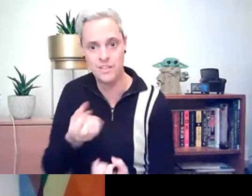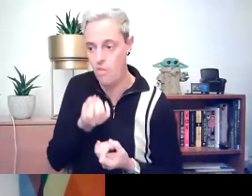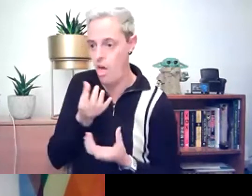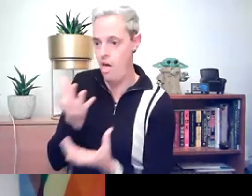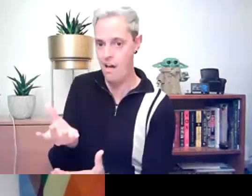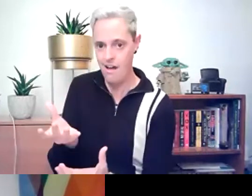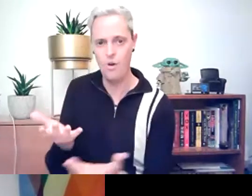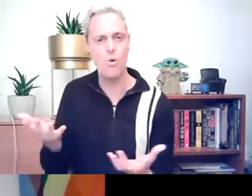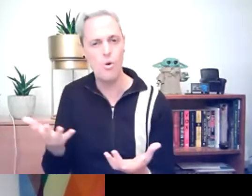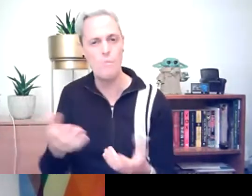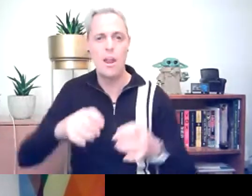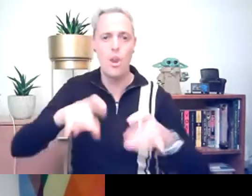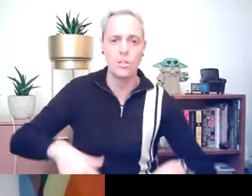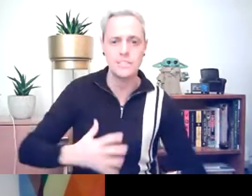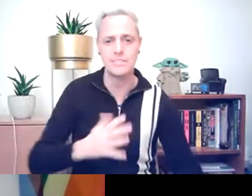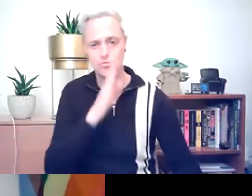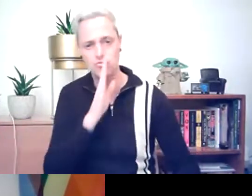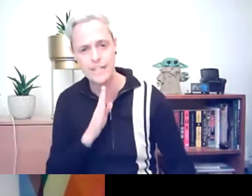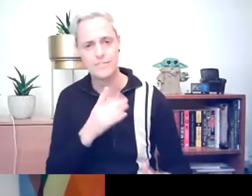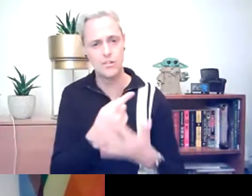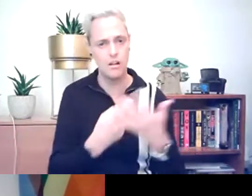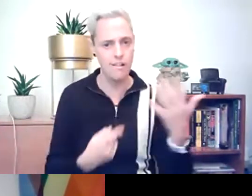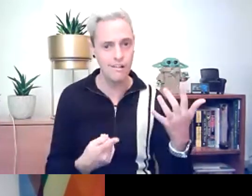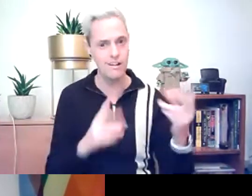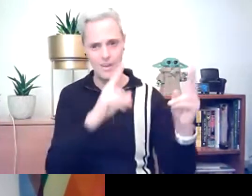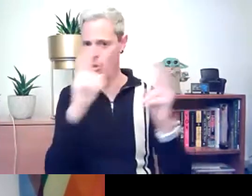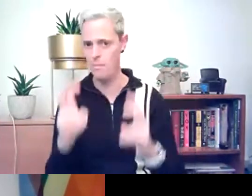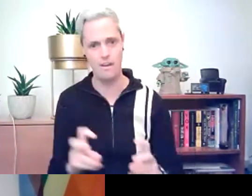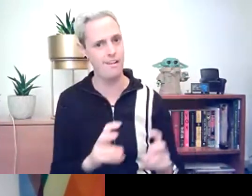you know a lot of things have changed but everyone with that but I think next year,